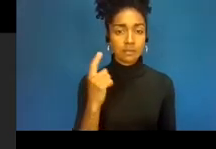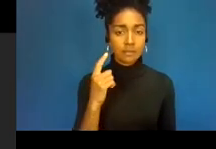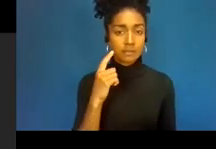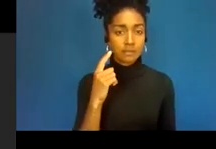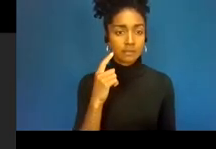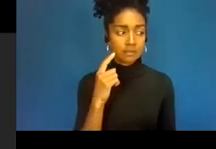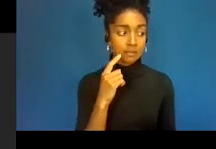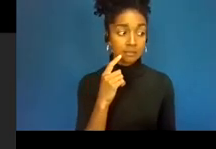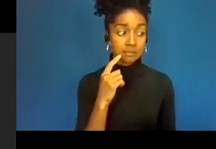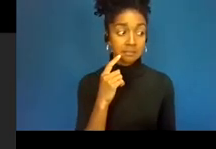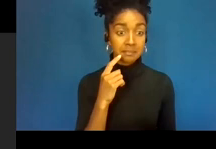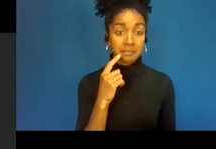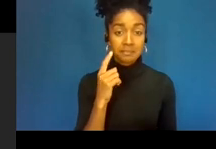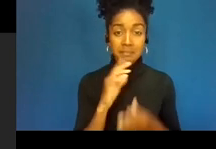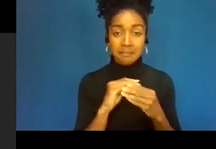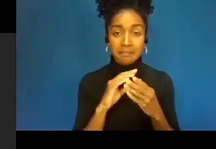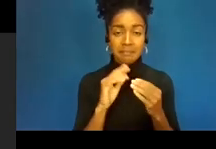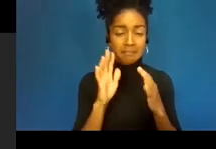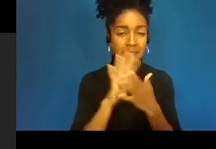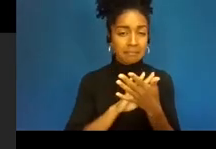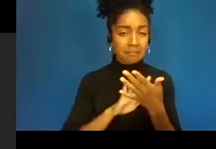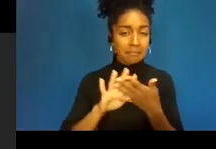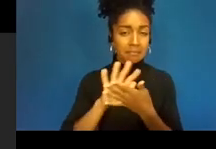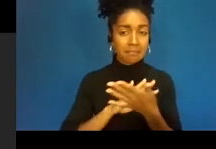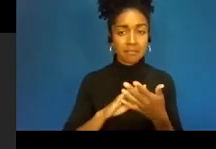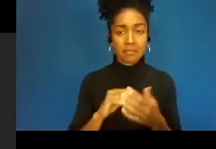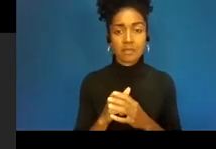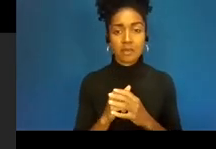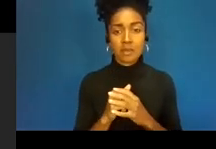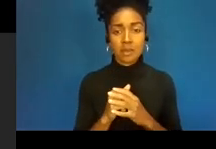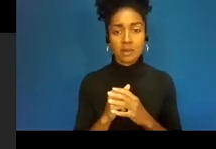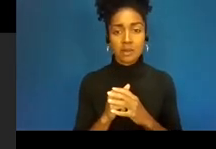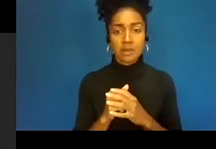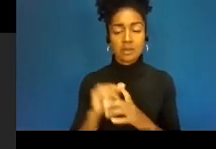[Jenelle, facilitator] Let me see. Let me make you--